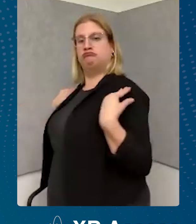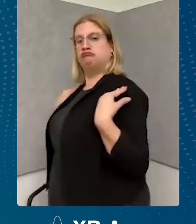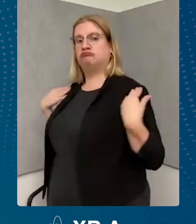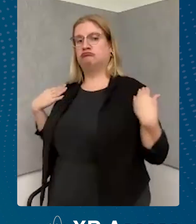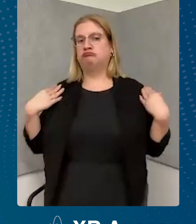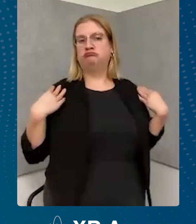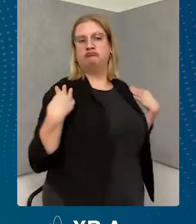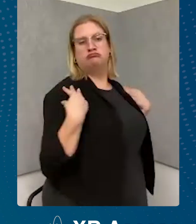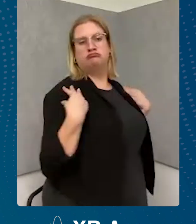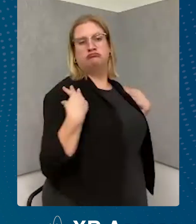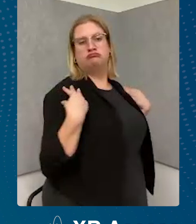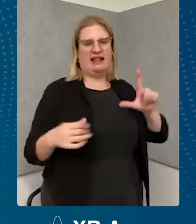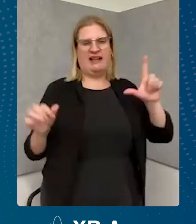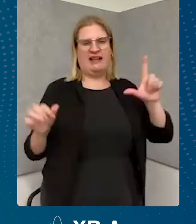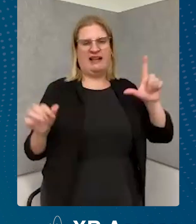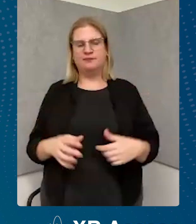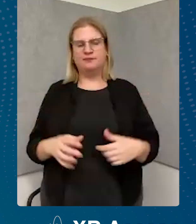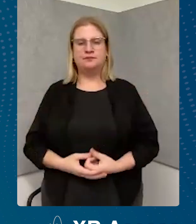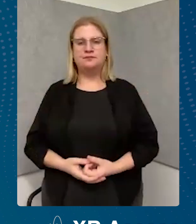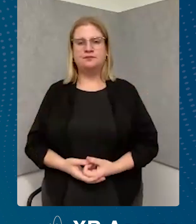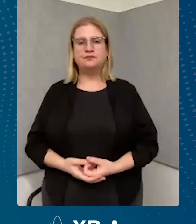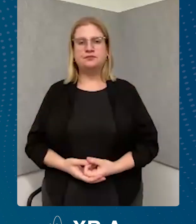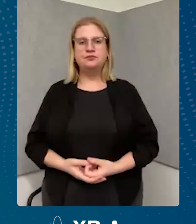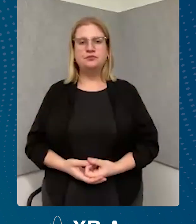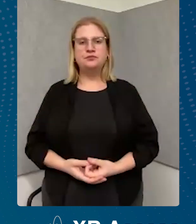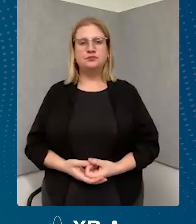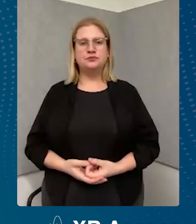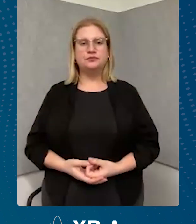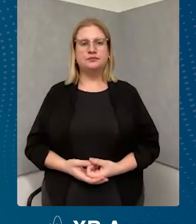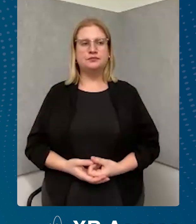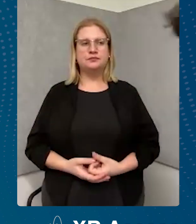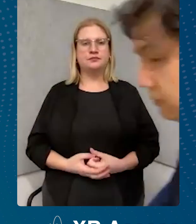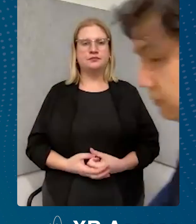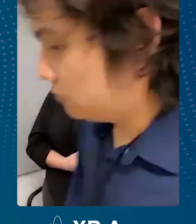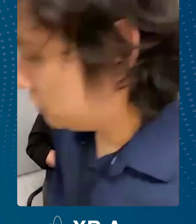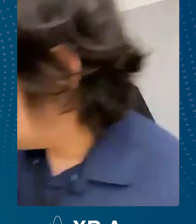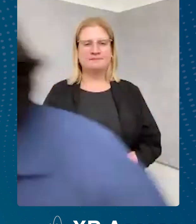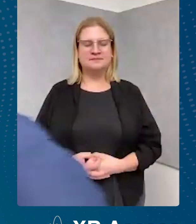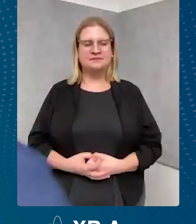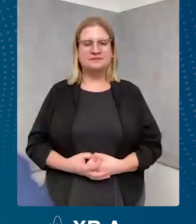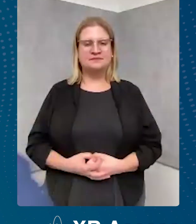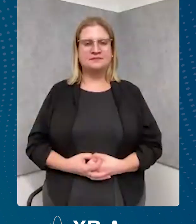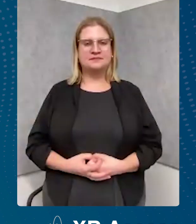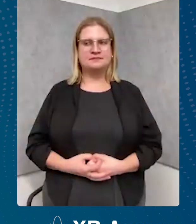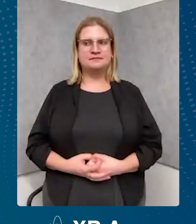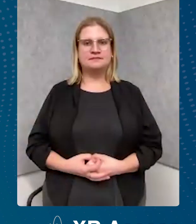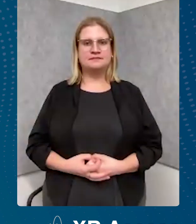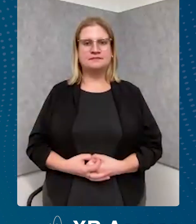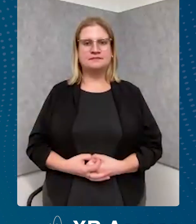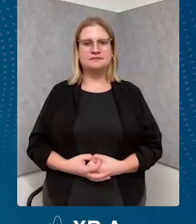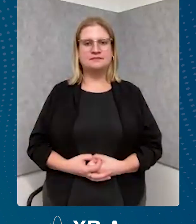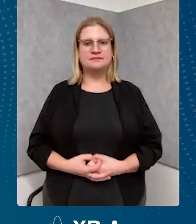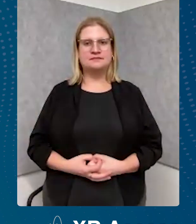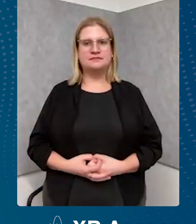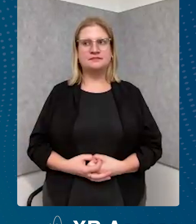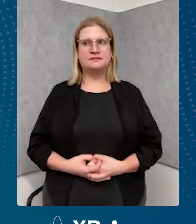So we'll go into the menu. Let's say we want to turn .